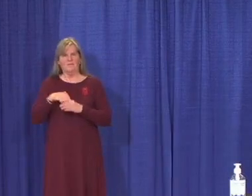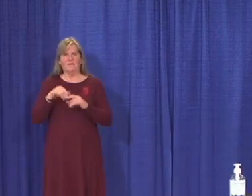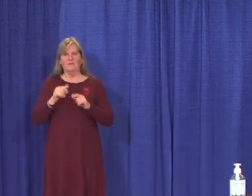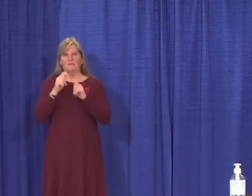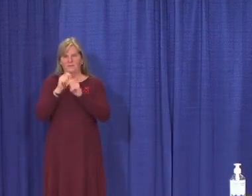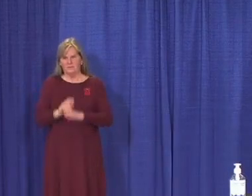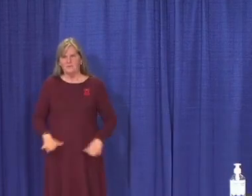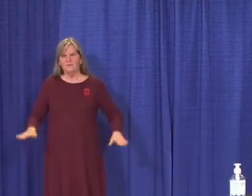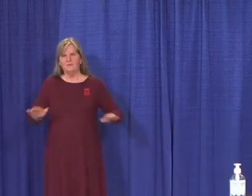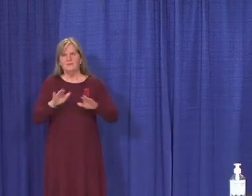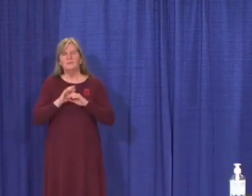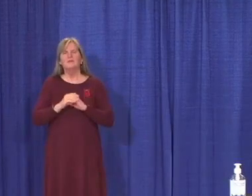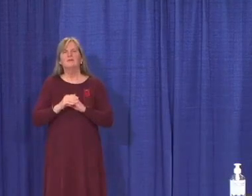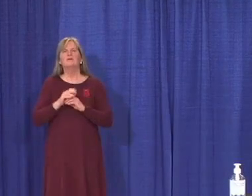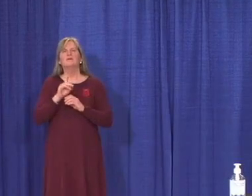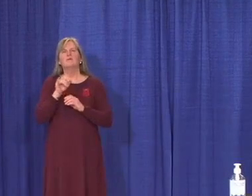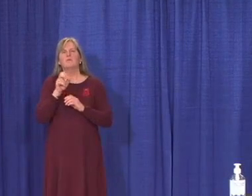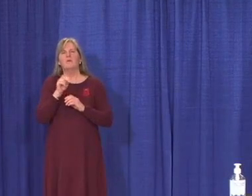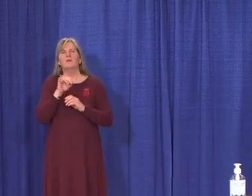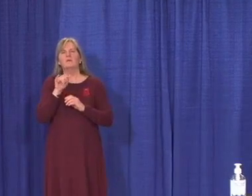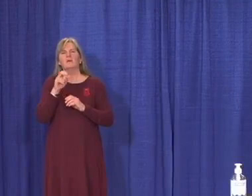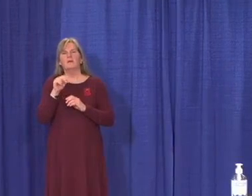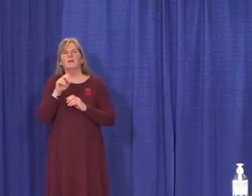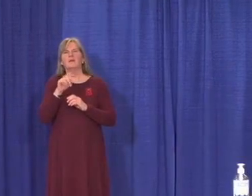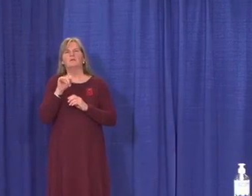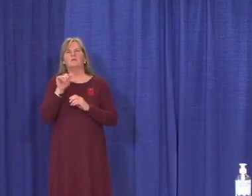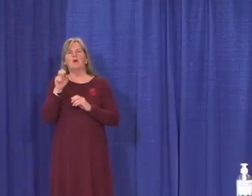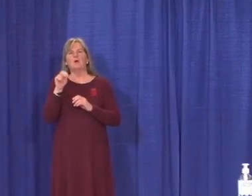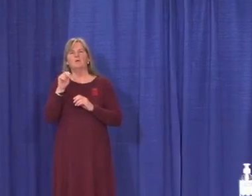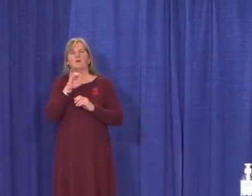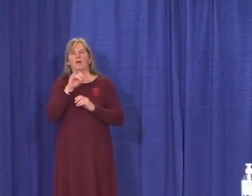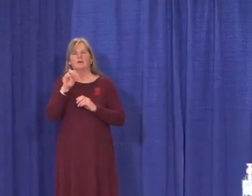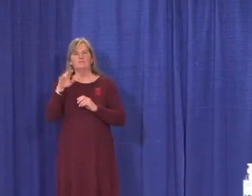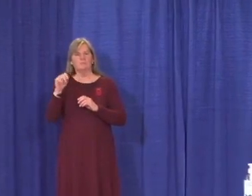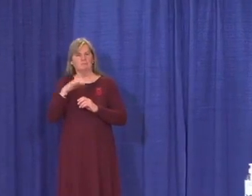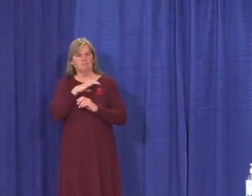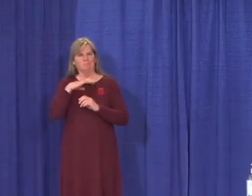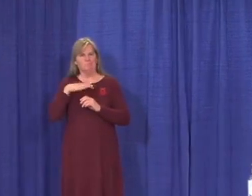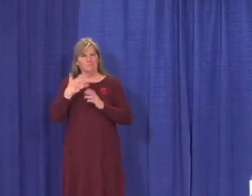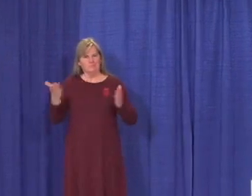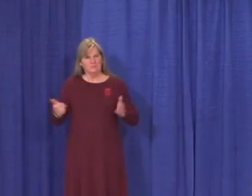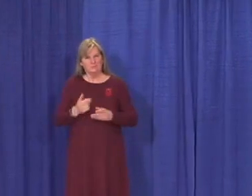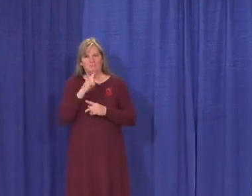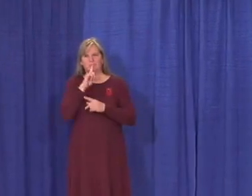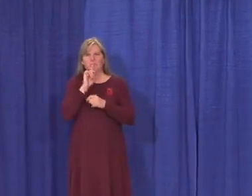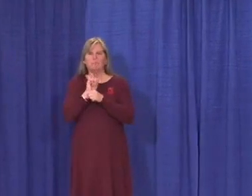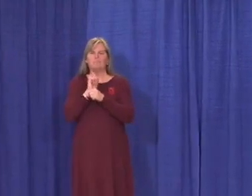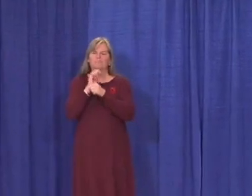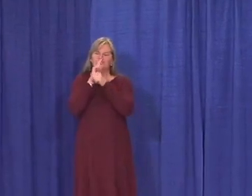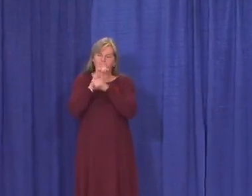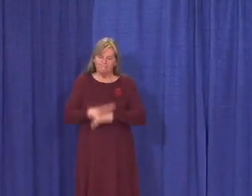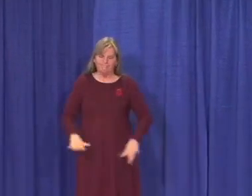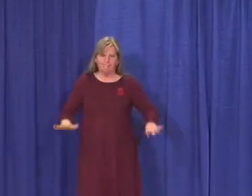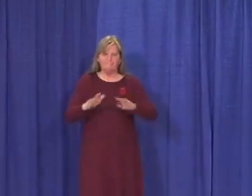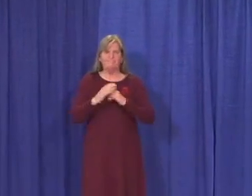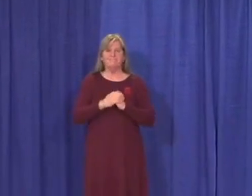please e-mail ecoinfo@gov.yk.ca. Premier silver?